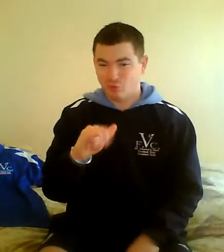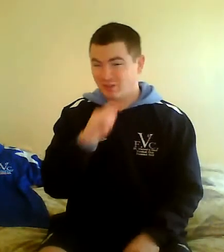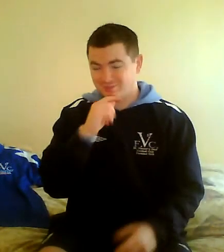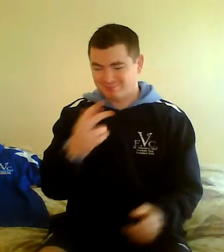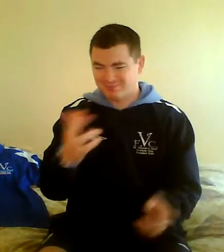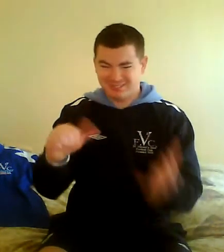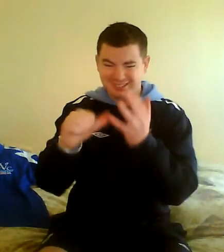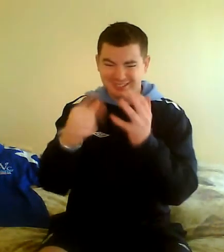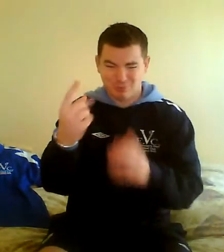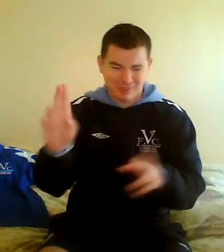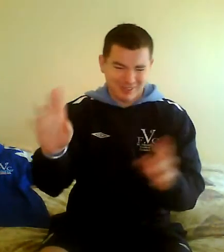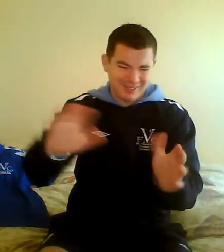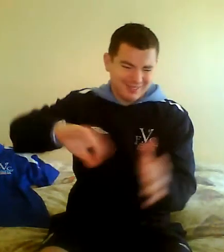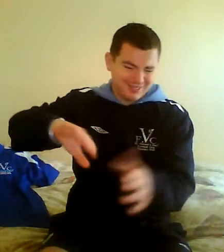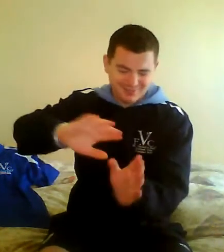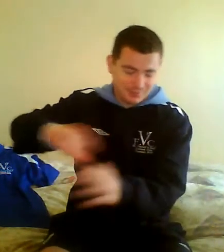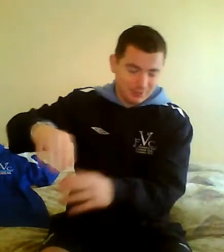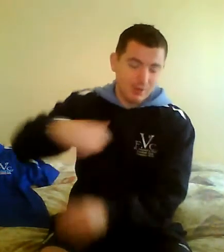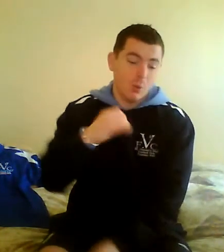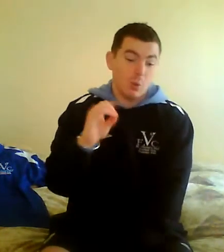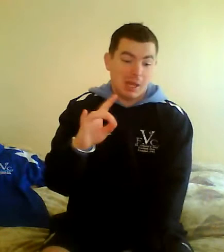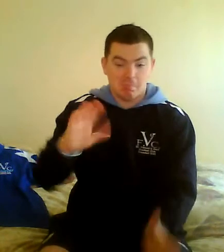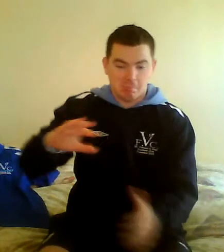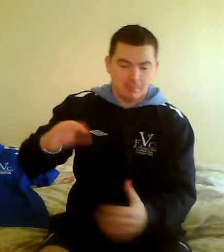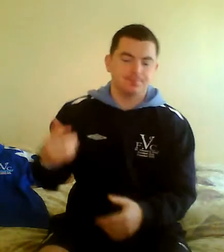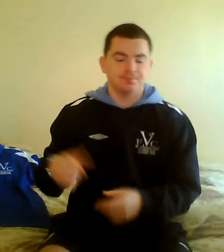But we lost 6-1 so that was the last thing he wanted to be asked!